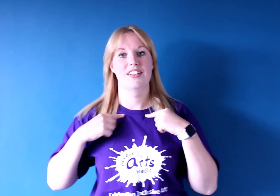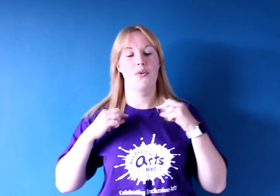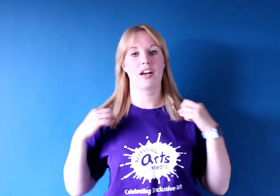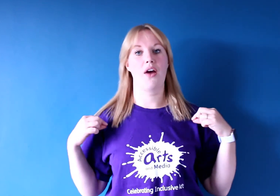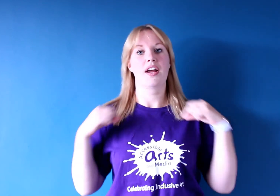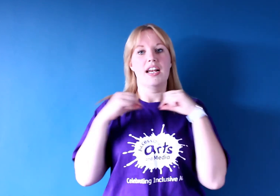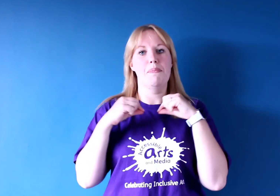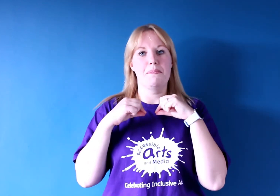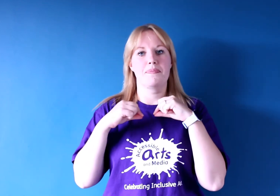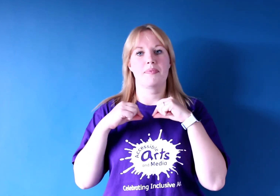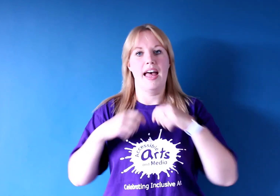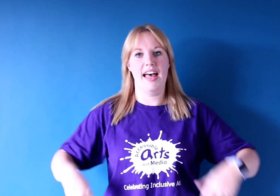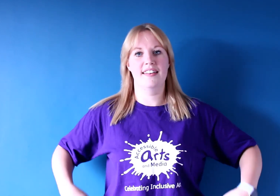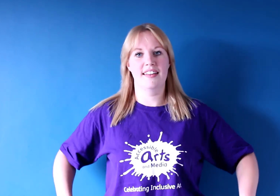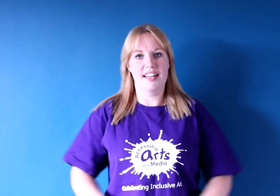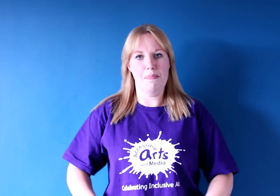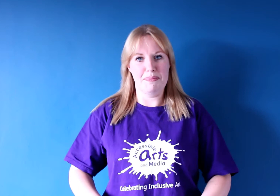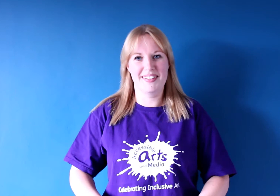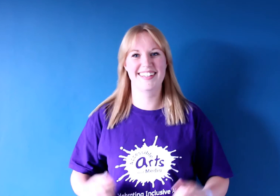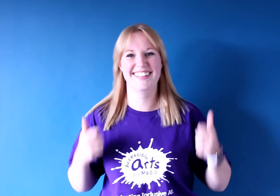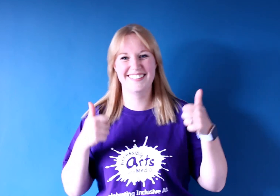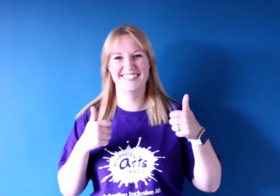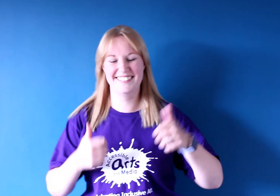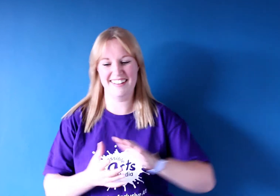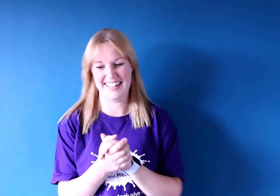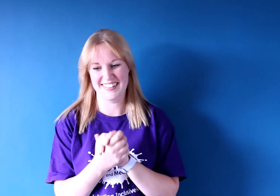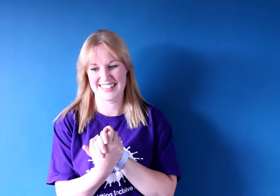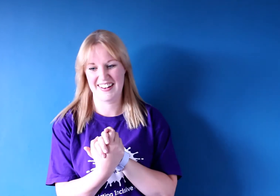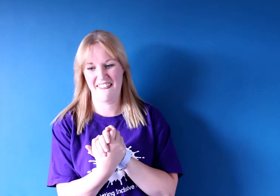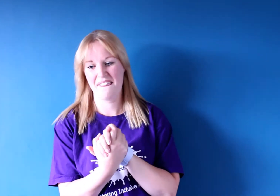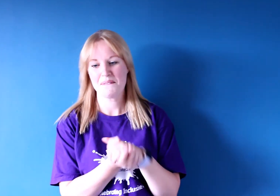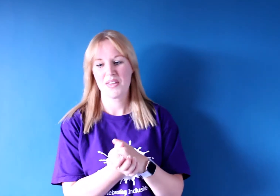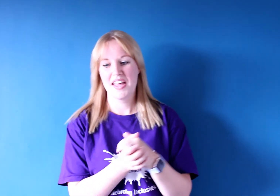So we’re going to go clip and clip. Very good.